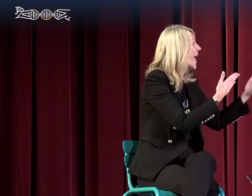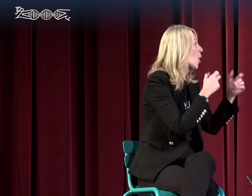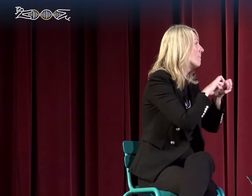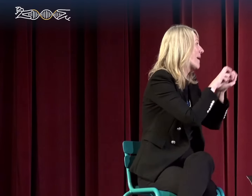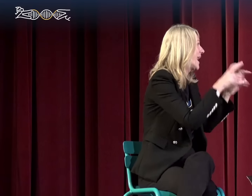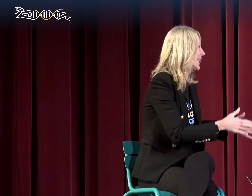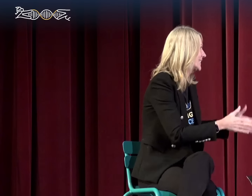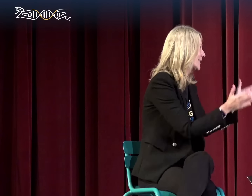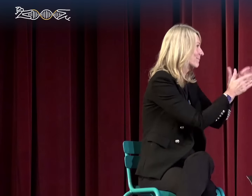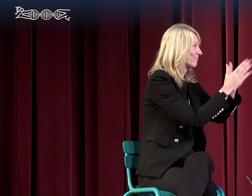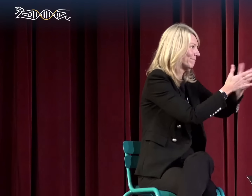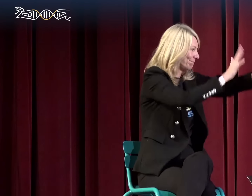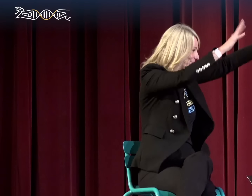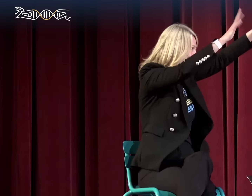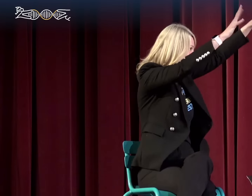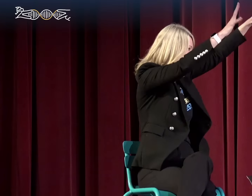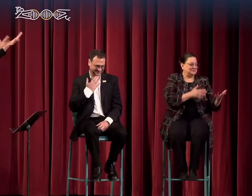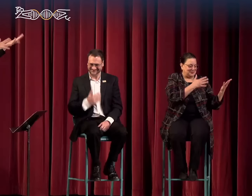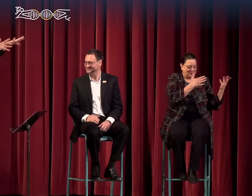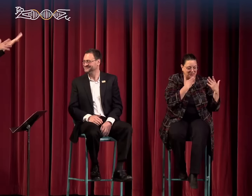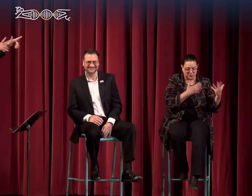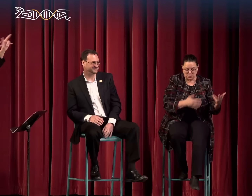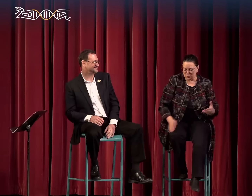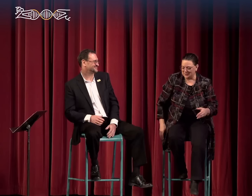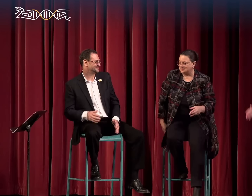applause for the panelists you all did a great job.